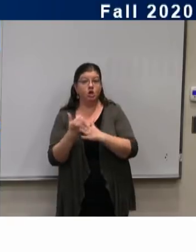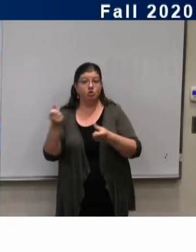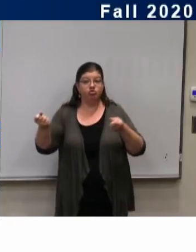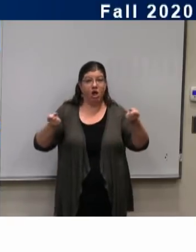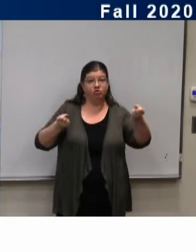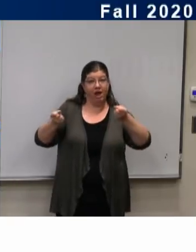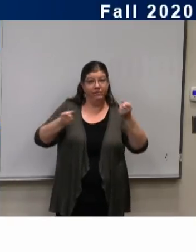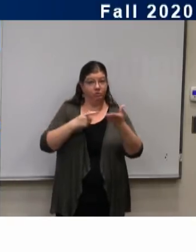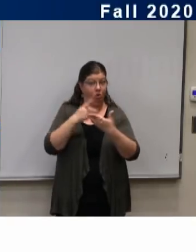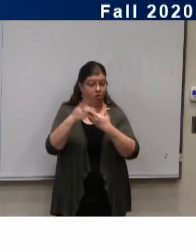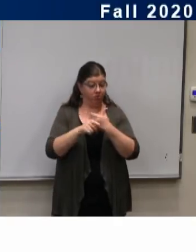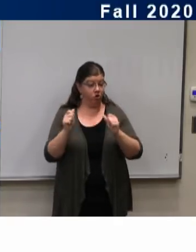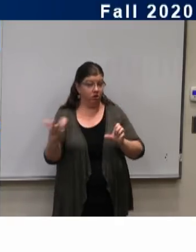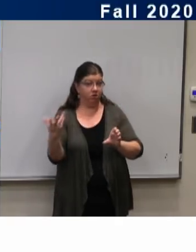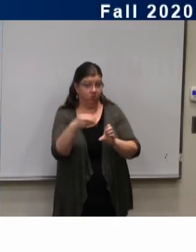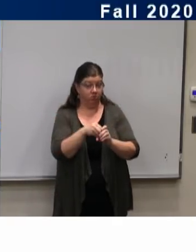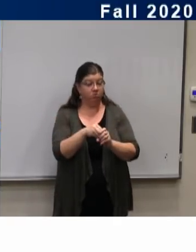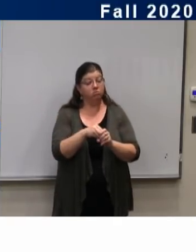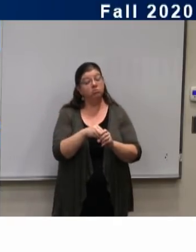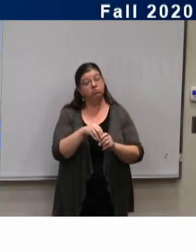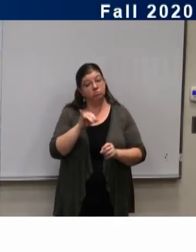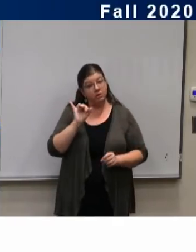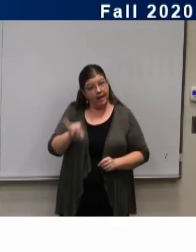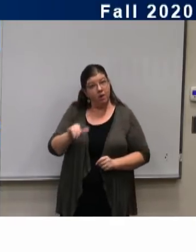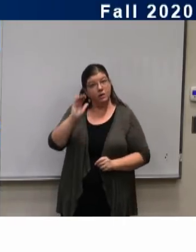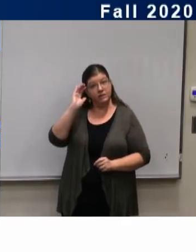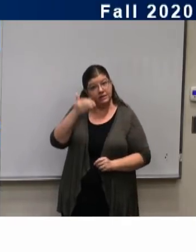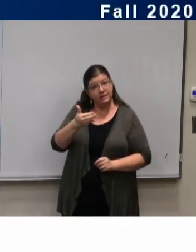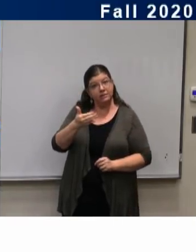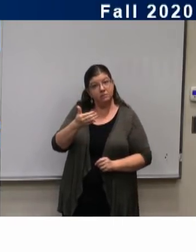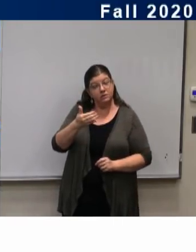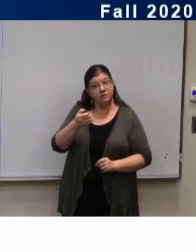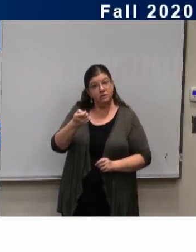and this one it seems like a one-off but it's so important.